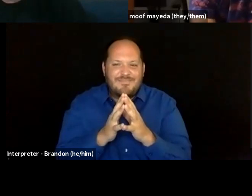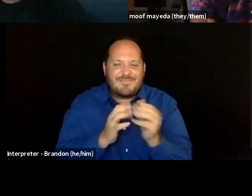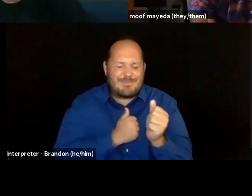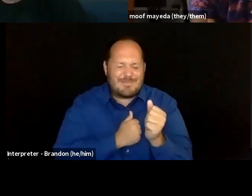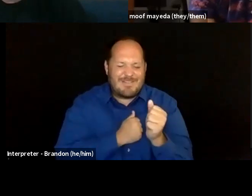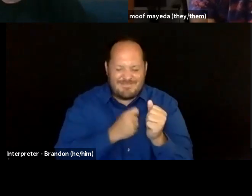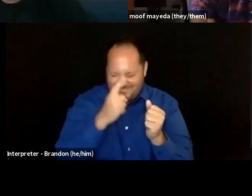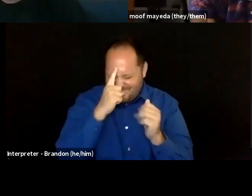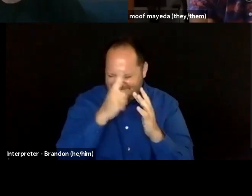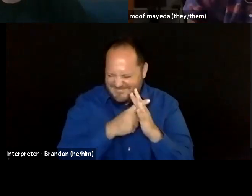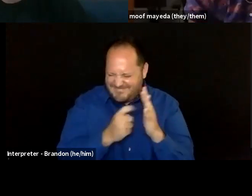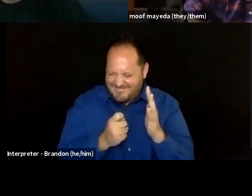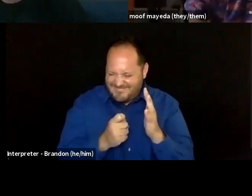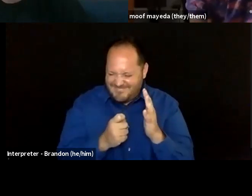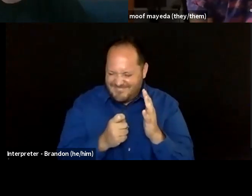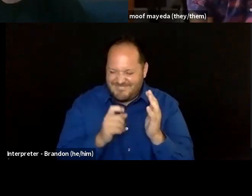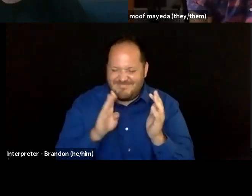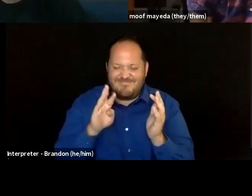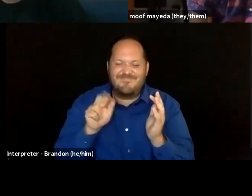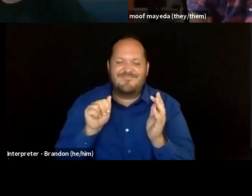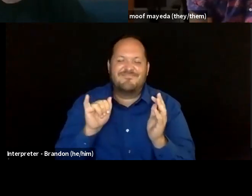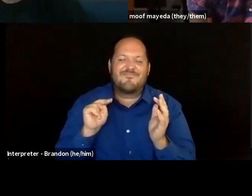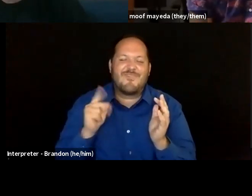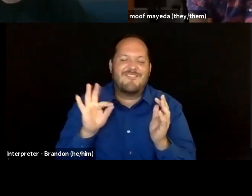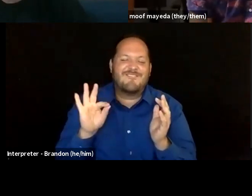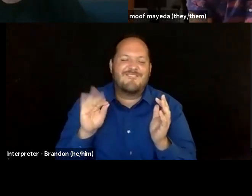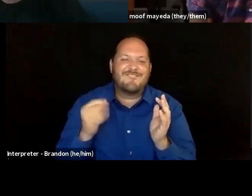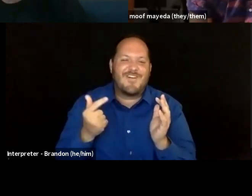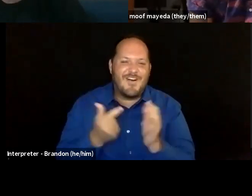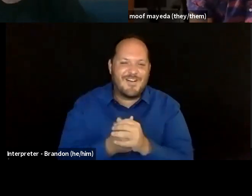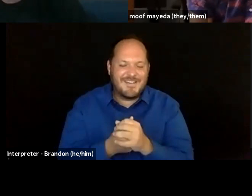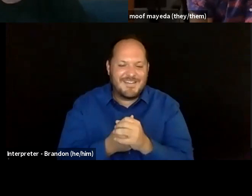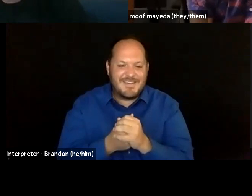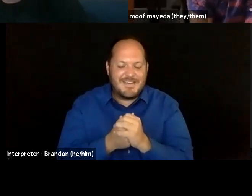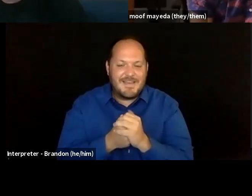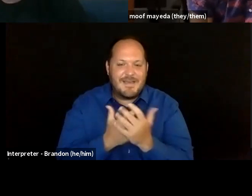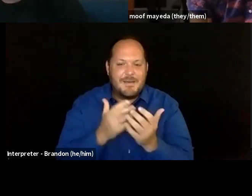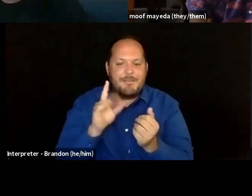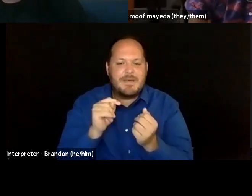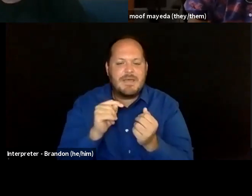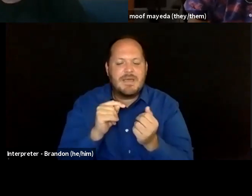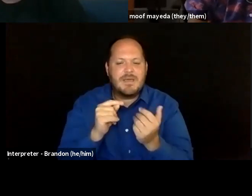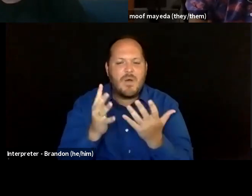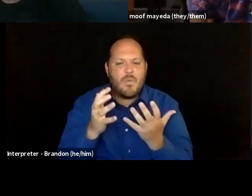How do you all normally celebrate Pride, and how are you being impacted in that by the current pandemic?